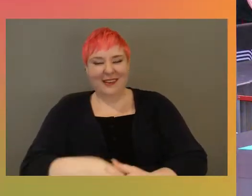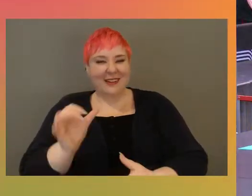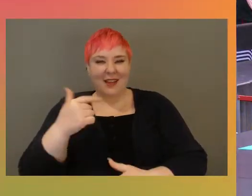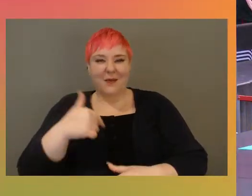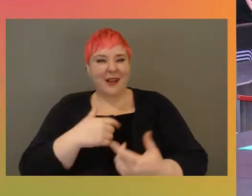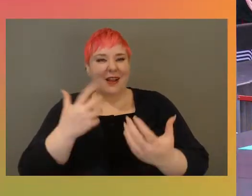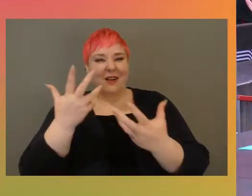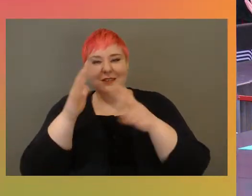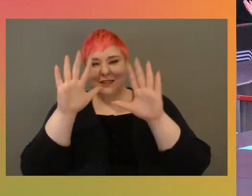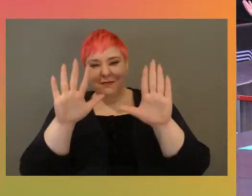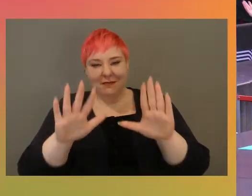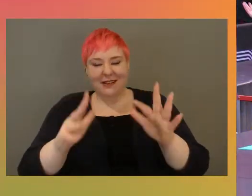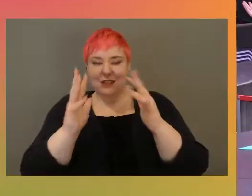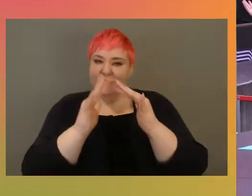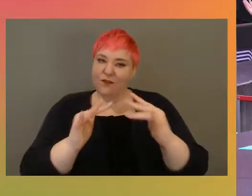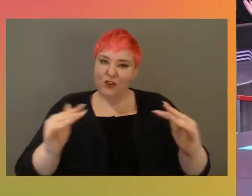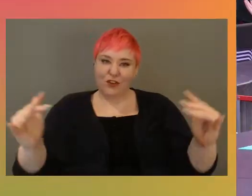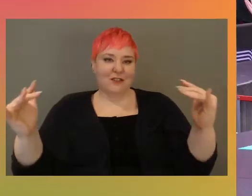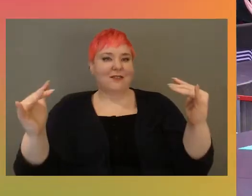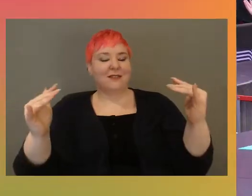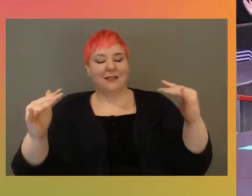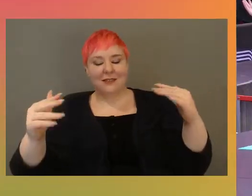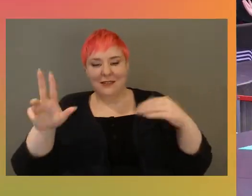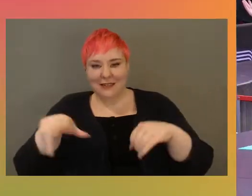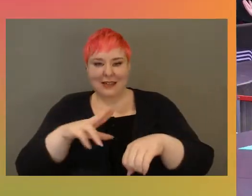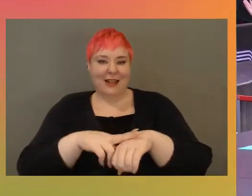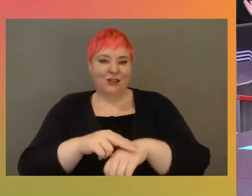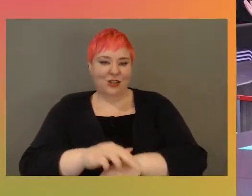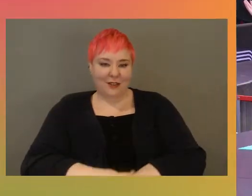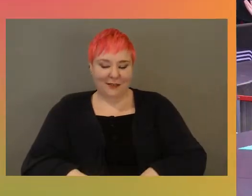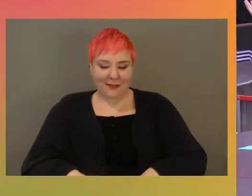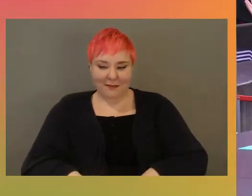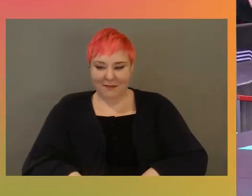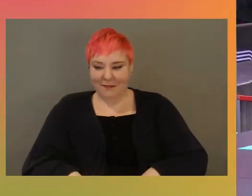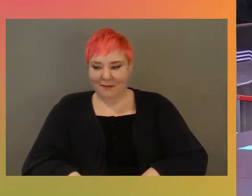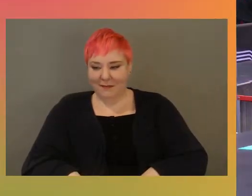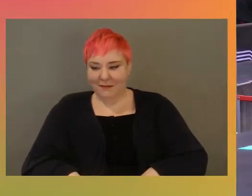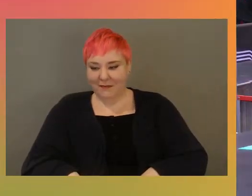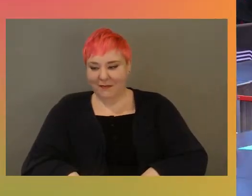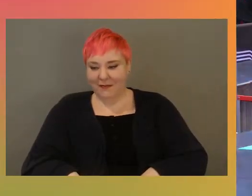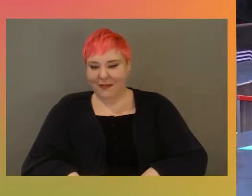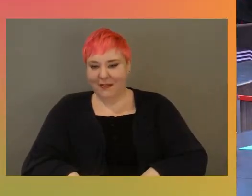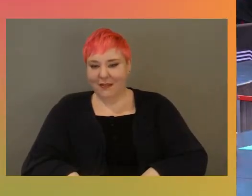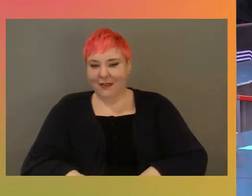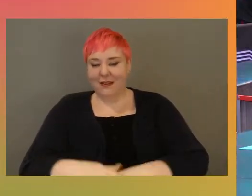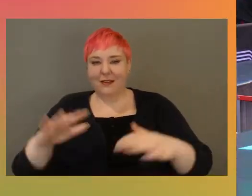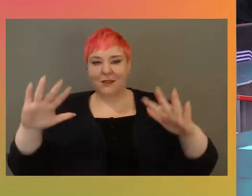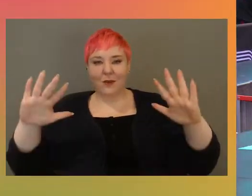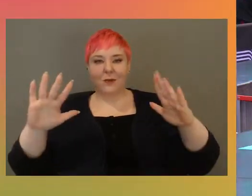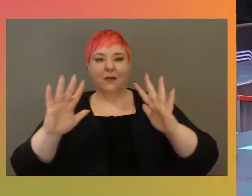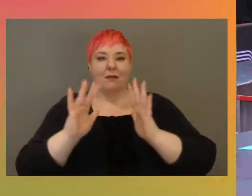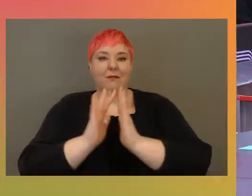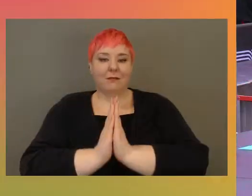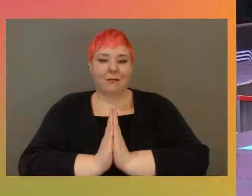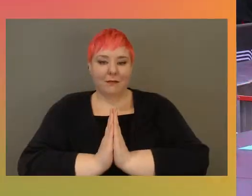CLOSING THE STREET FOR YOGA. LIKE, WE ARE AN AMAZING NATION